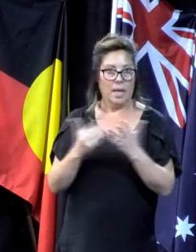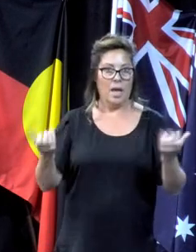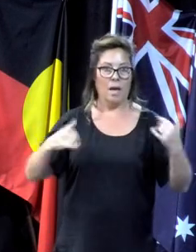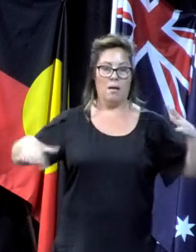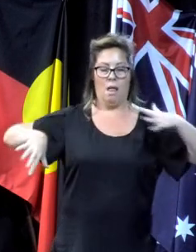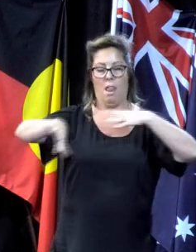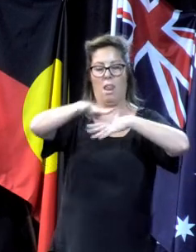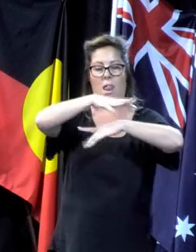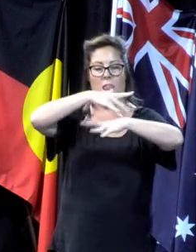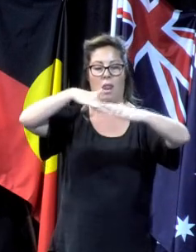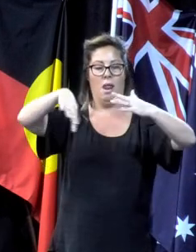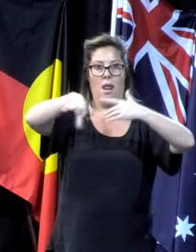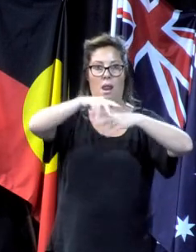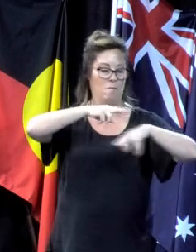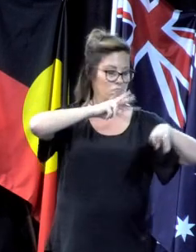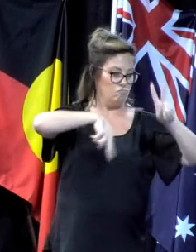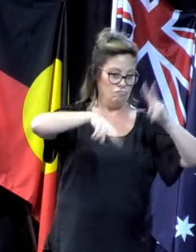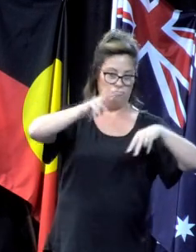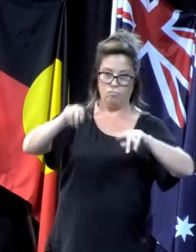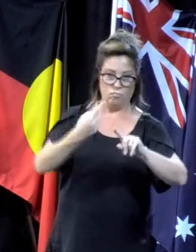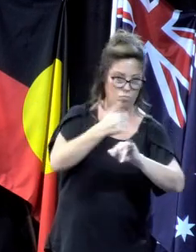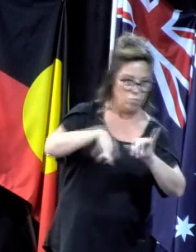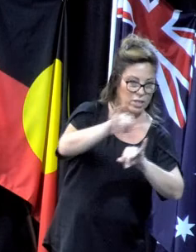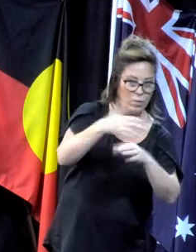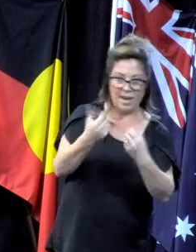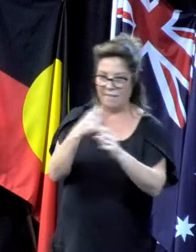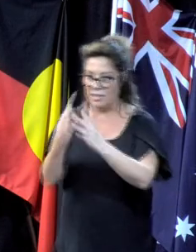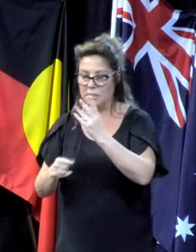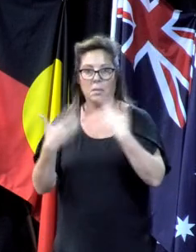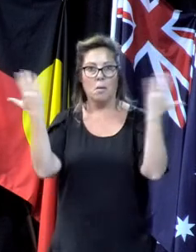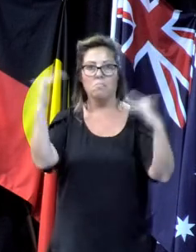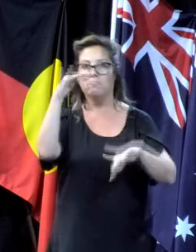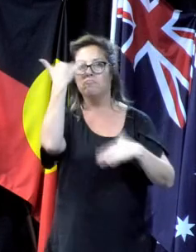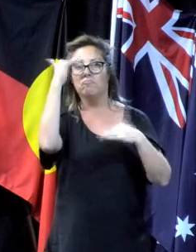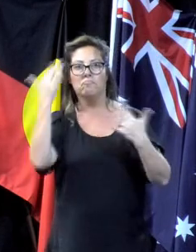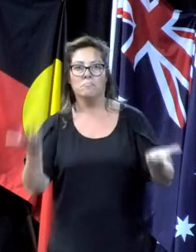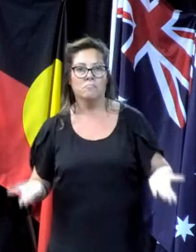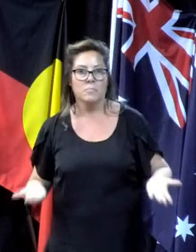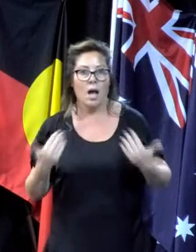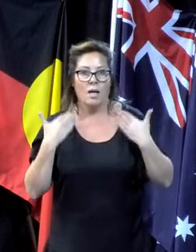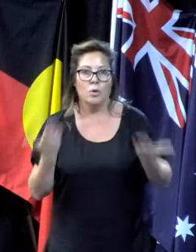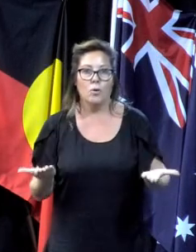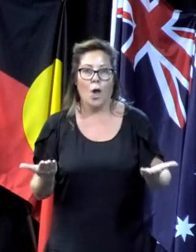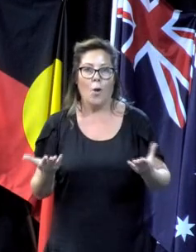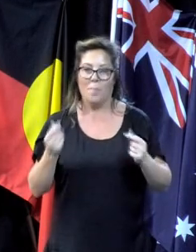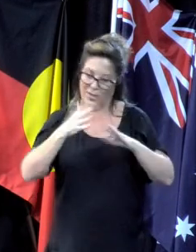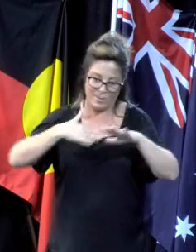with a disability, or who exactly is on the – the data list, and I think that’s an achievement in itself.